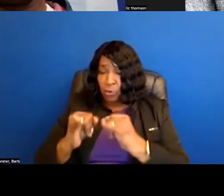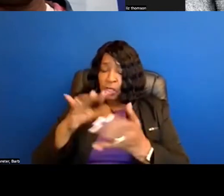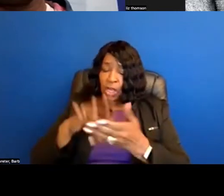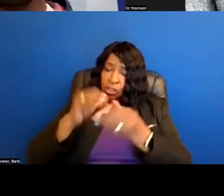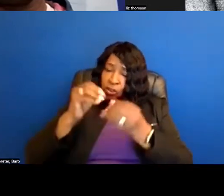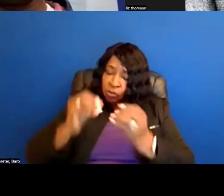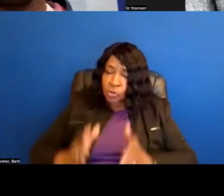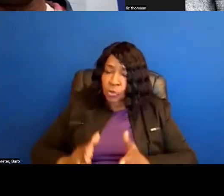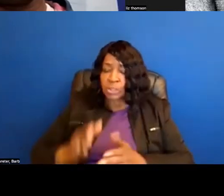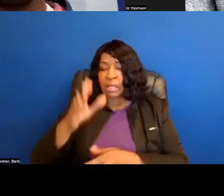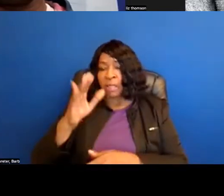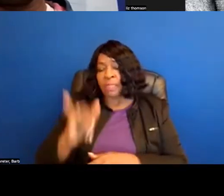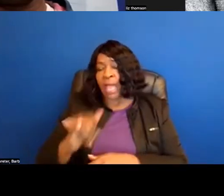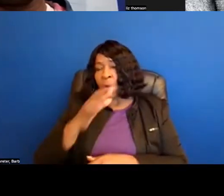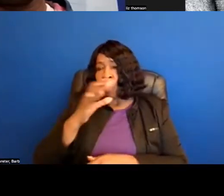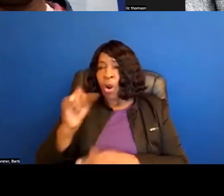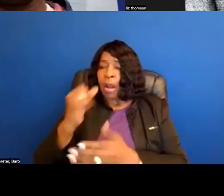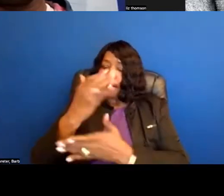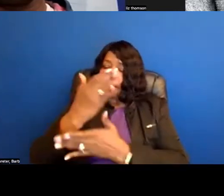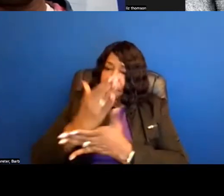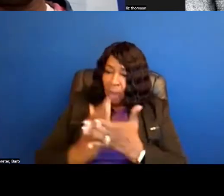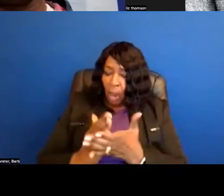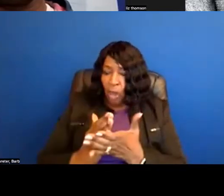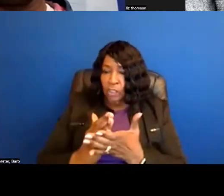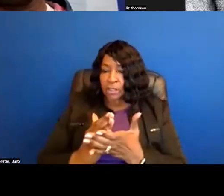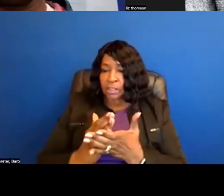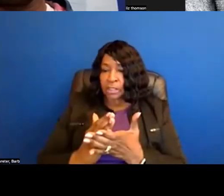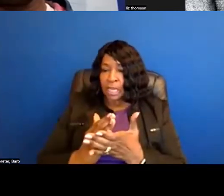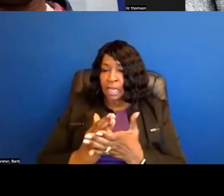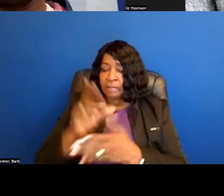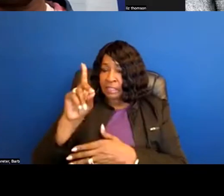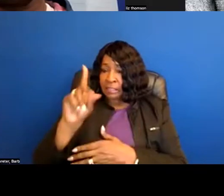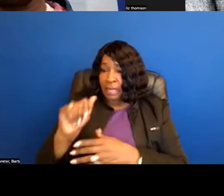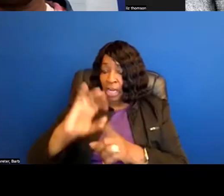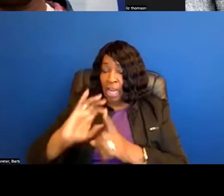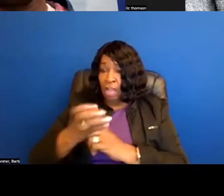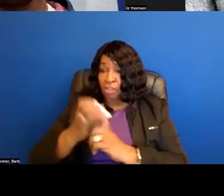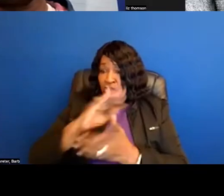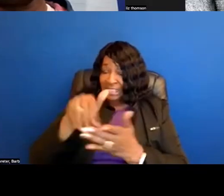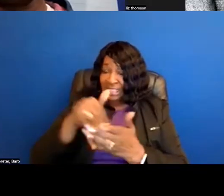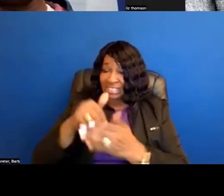that were part of the Disability Cultural Center at the University of Arizona.